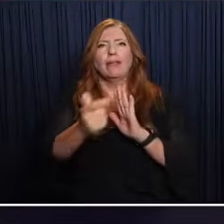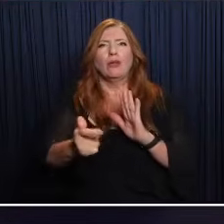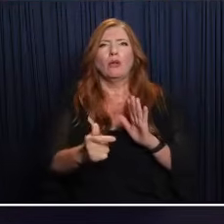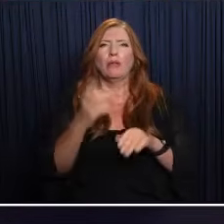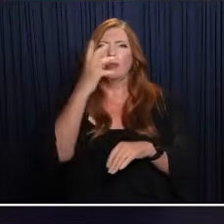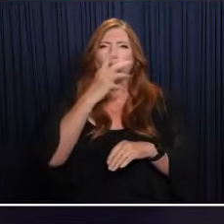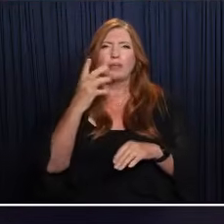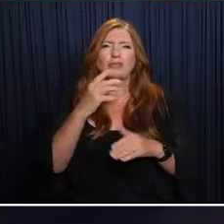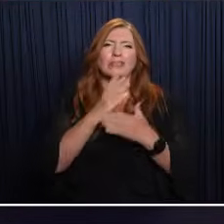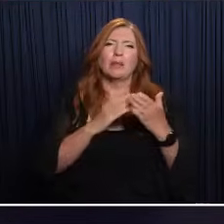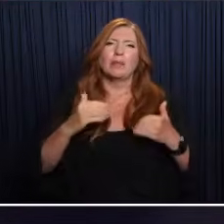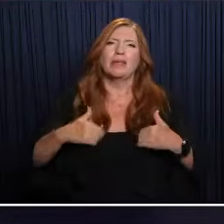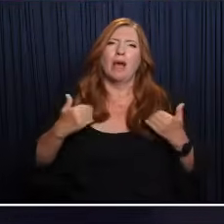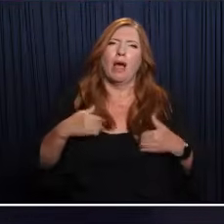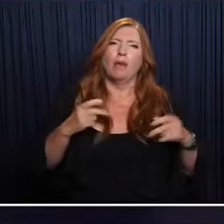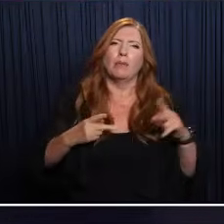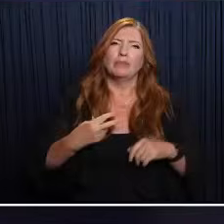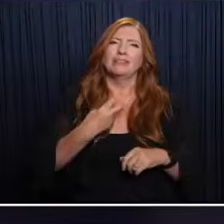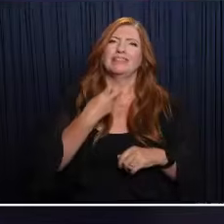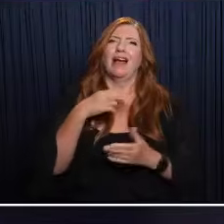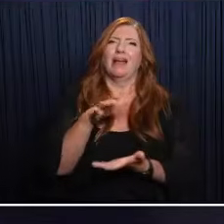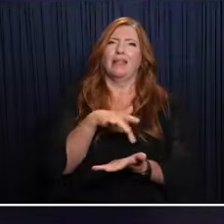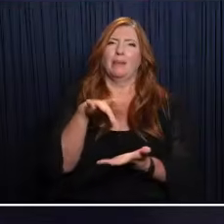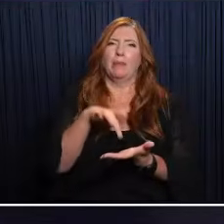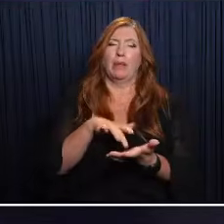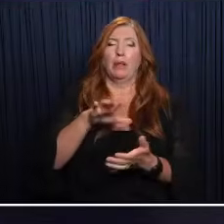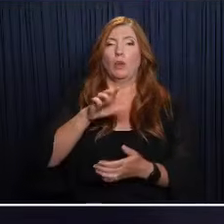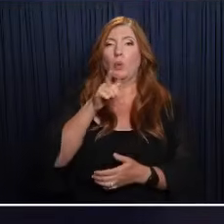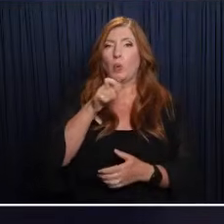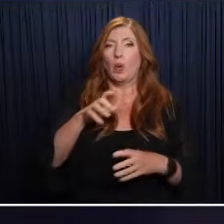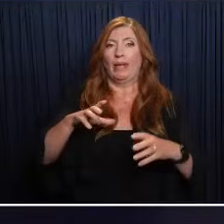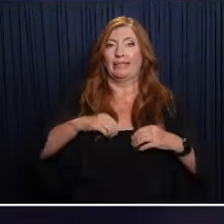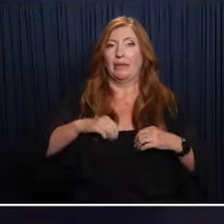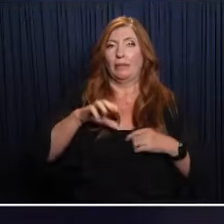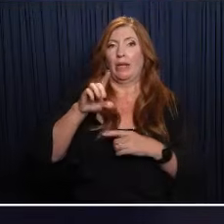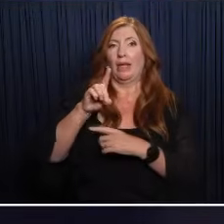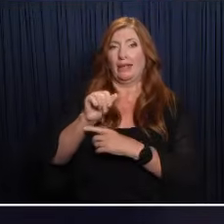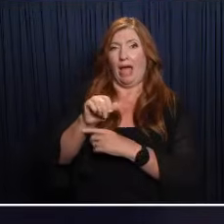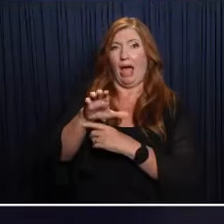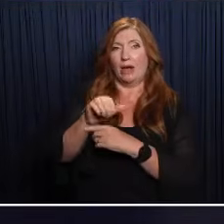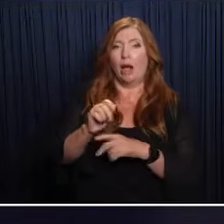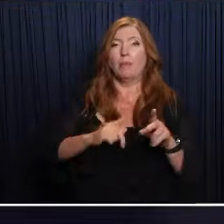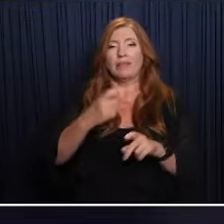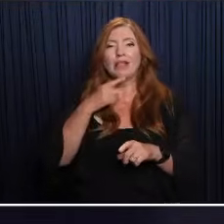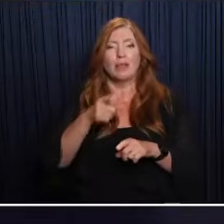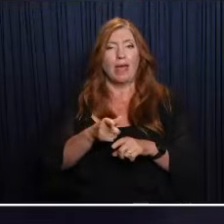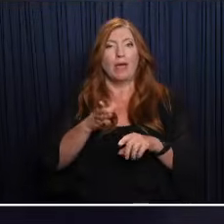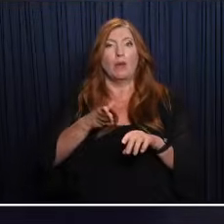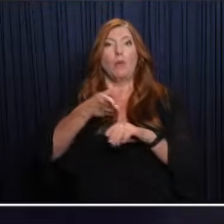ASK THE OTHERS AS WELL. I WANT TO TALK ABOUT LEGAL IMMIGRATION.